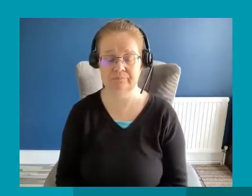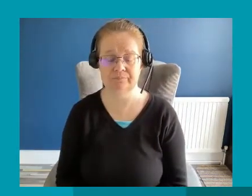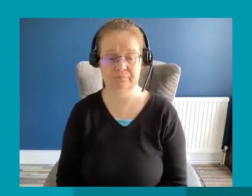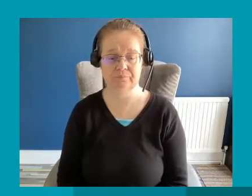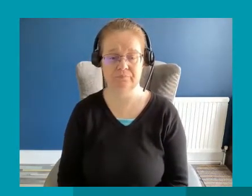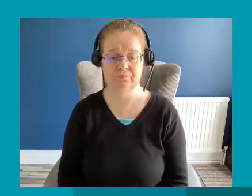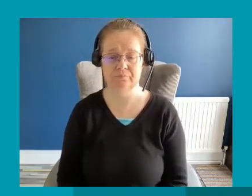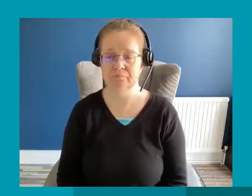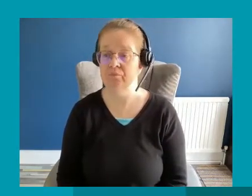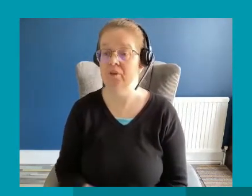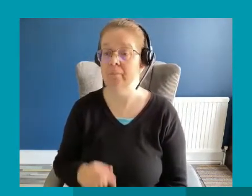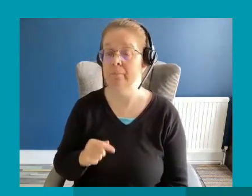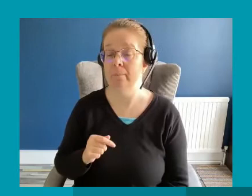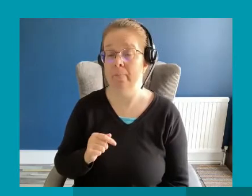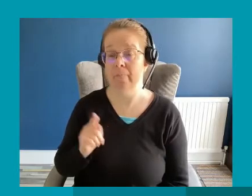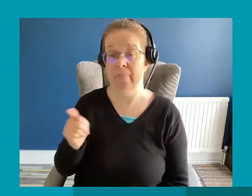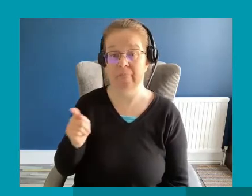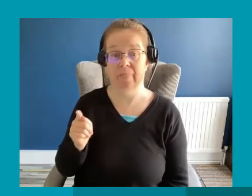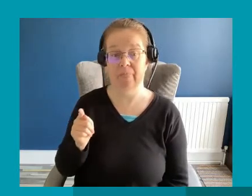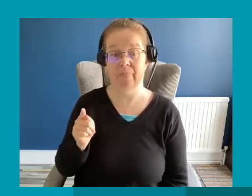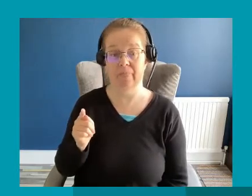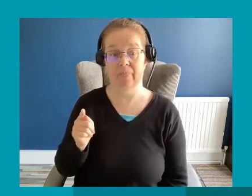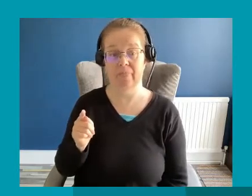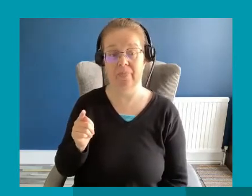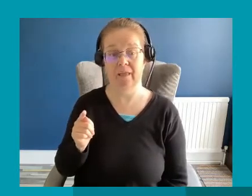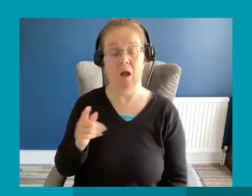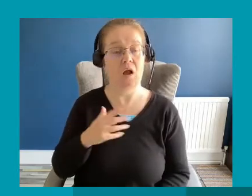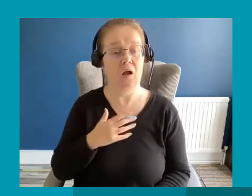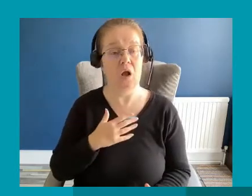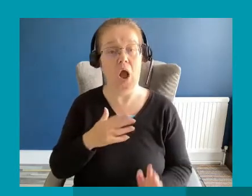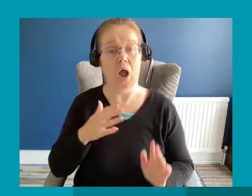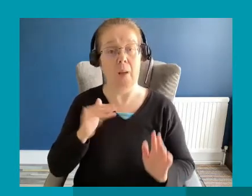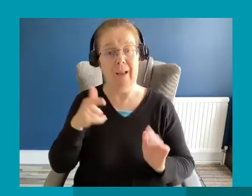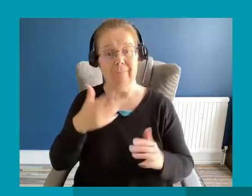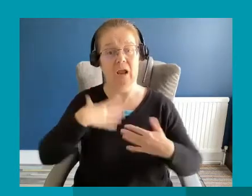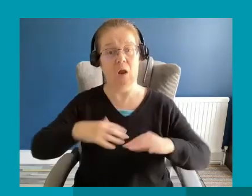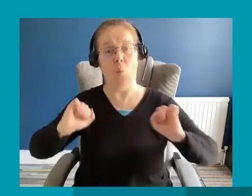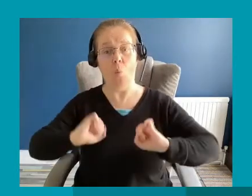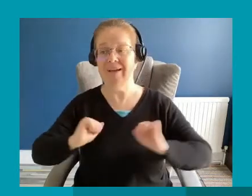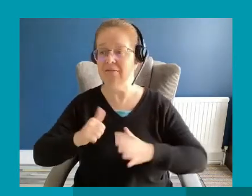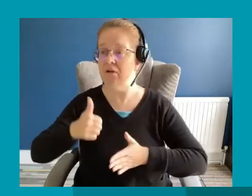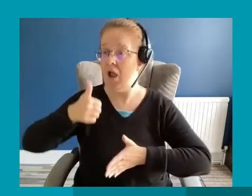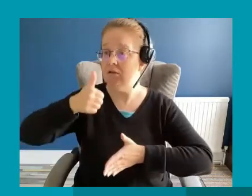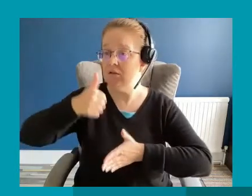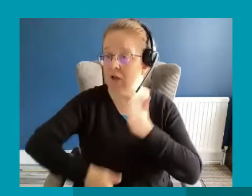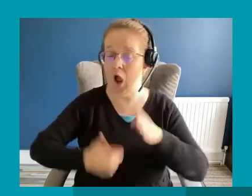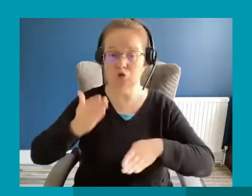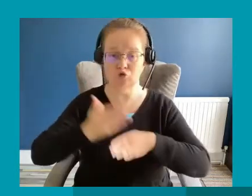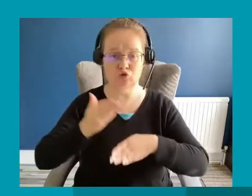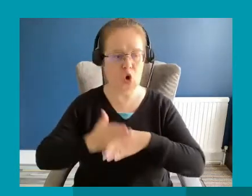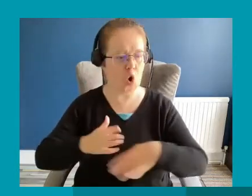What about You want to wait until you've started in the job? You want to sort of settle in